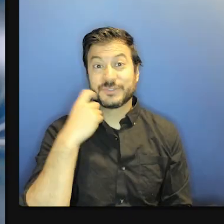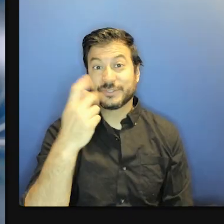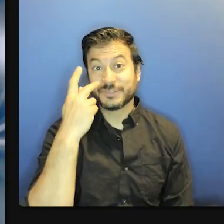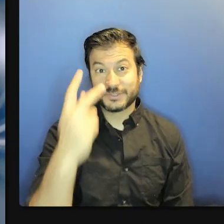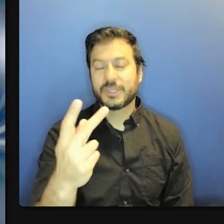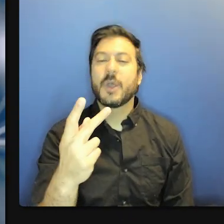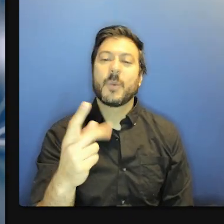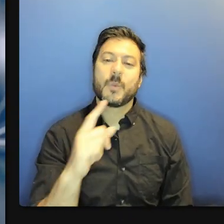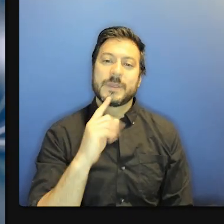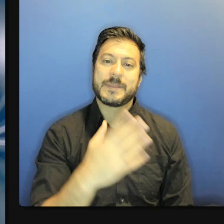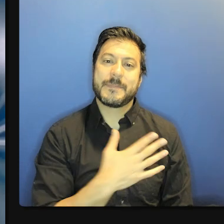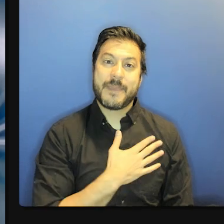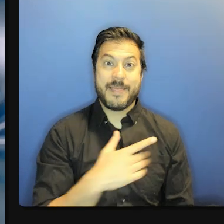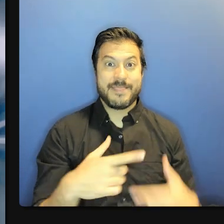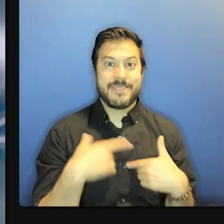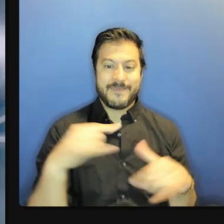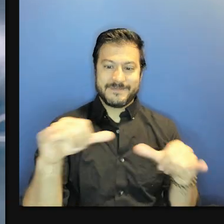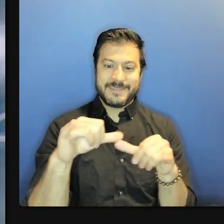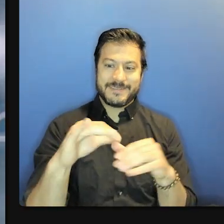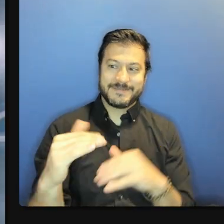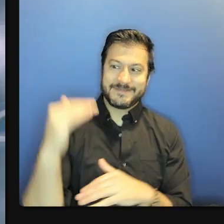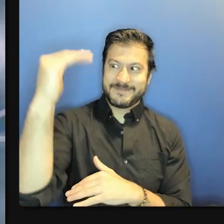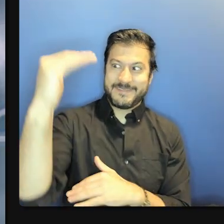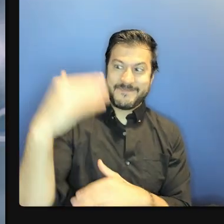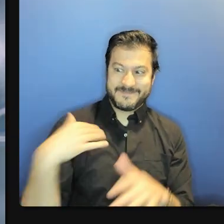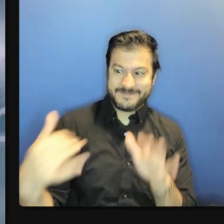And what you just saw was my life-sized hologram,